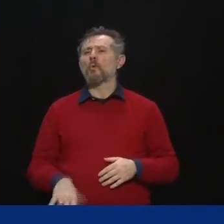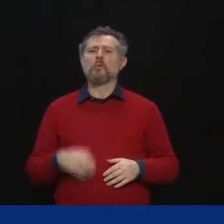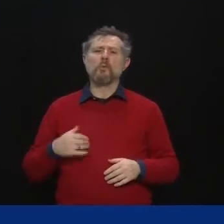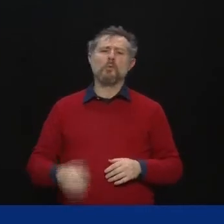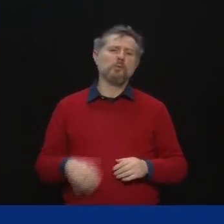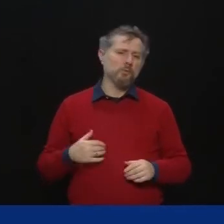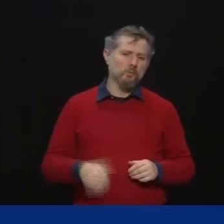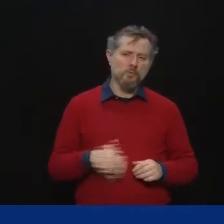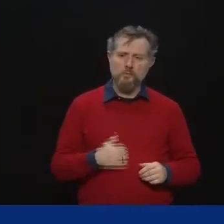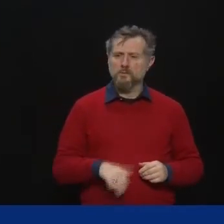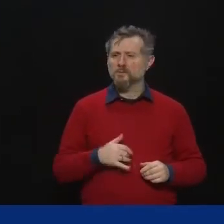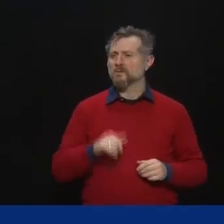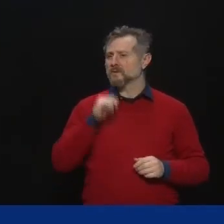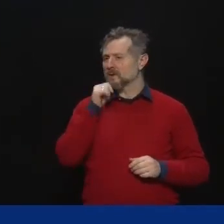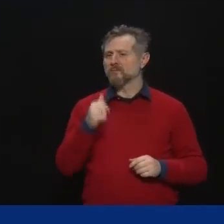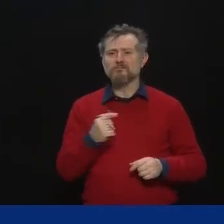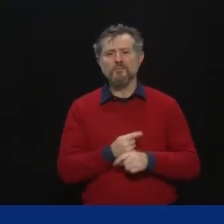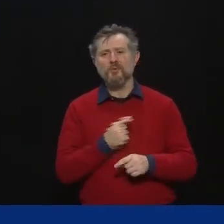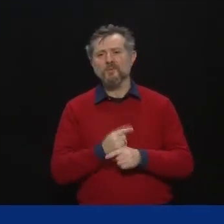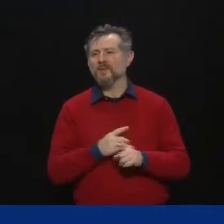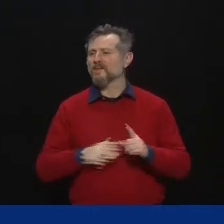THEY WERE FOR SO MANY MONTHS